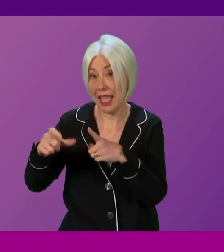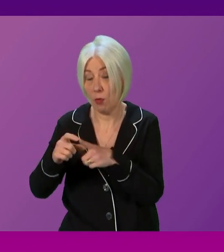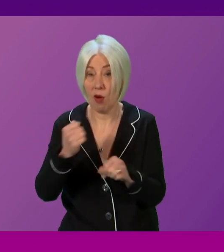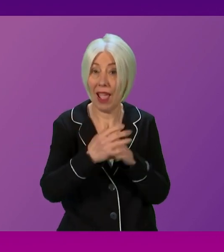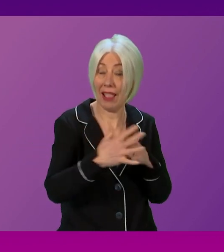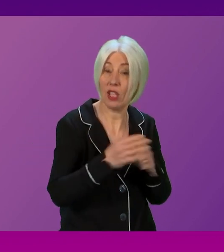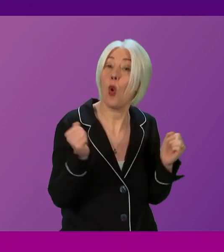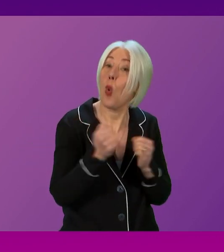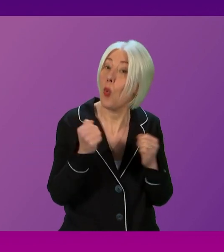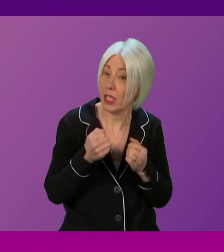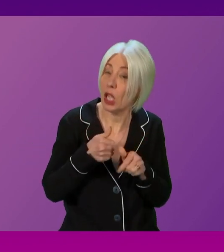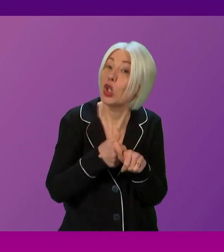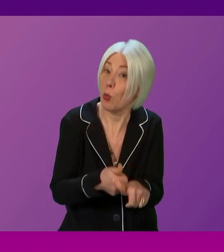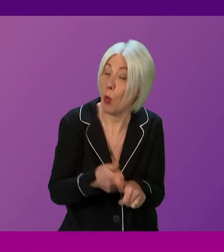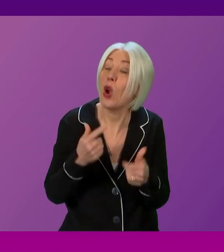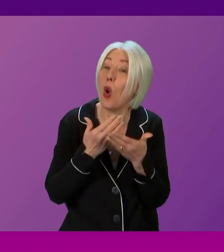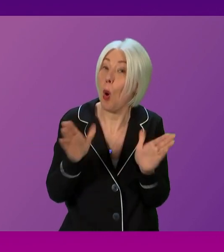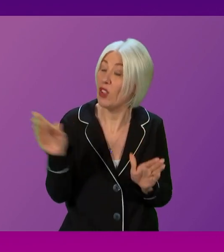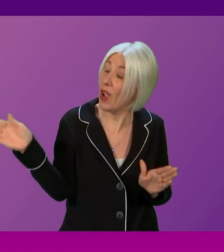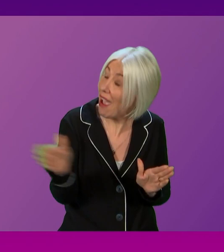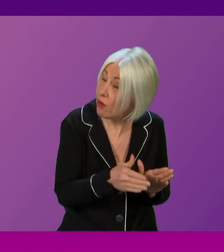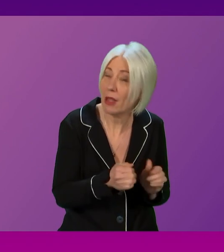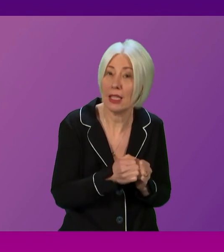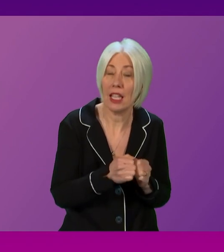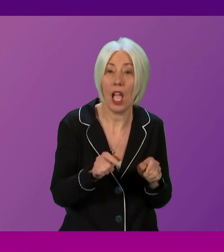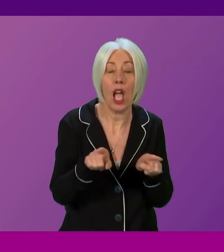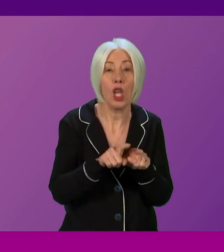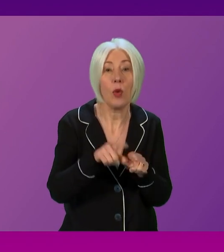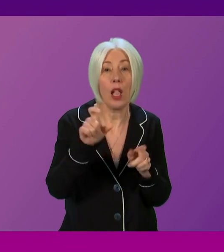open to everyone. In addition, COSLA has produced guidance to ensure that people who are subject to